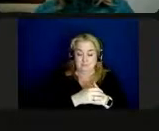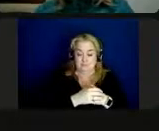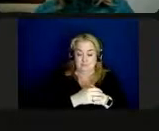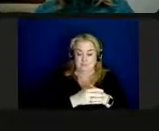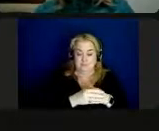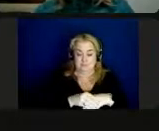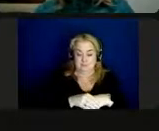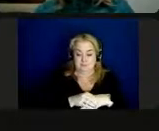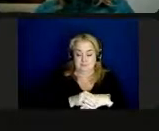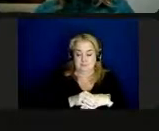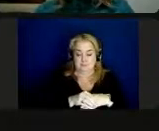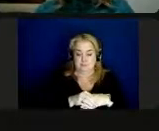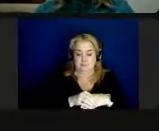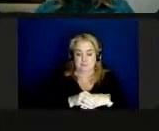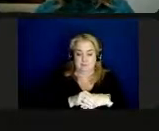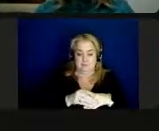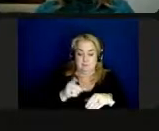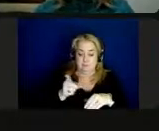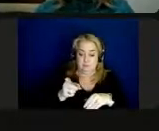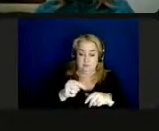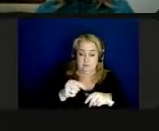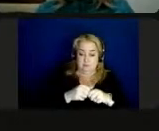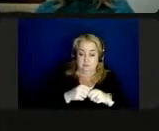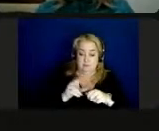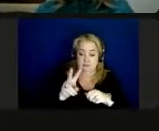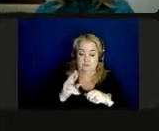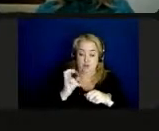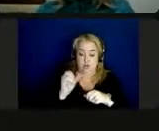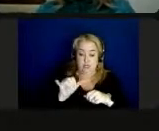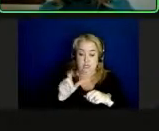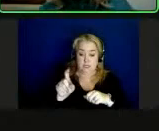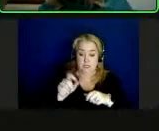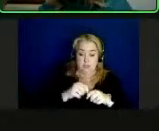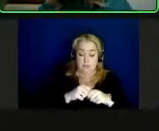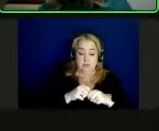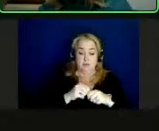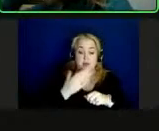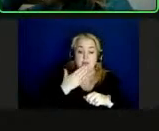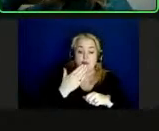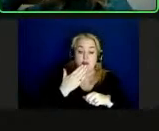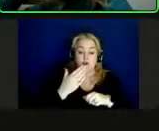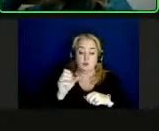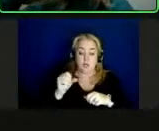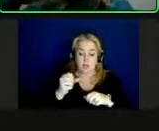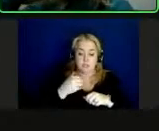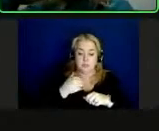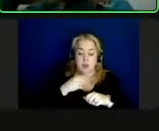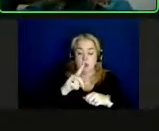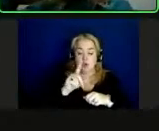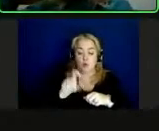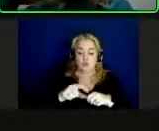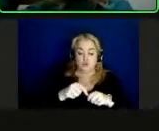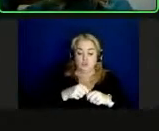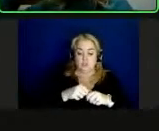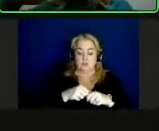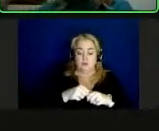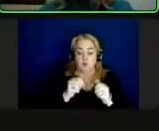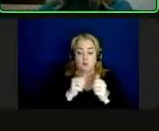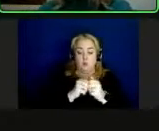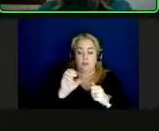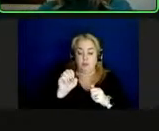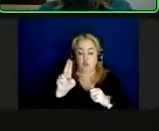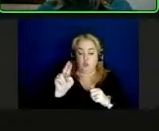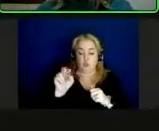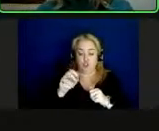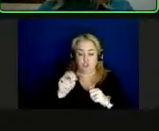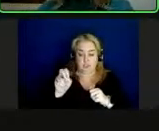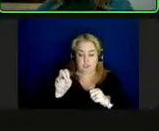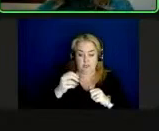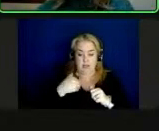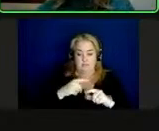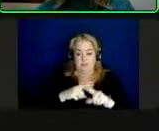ANYWAY, IT SOUNDS SOUNDS